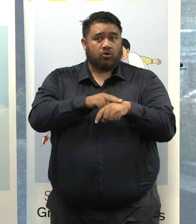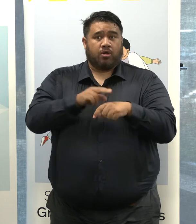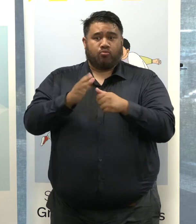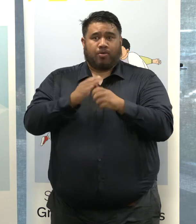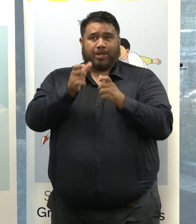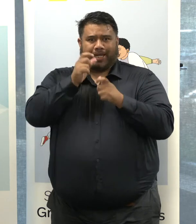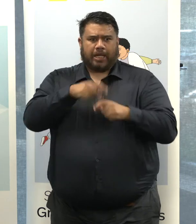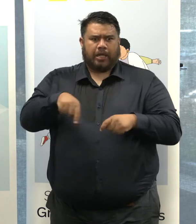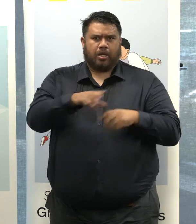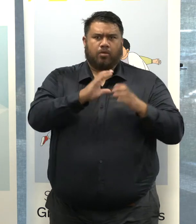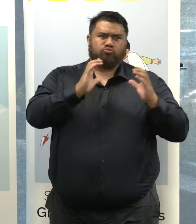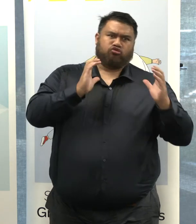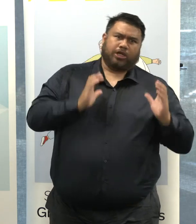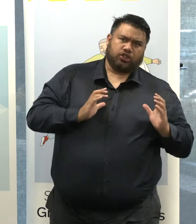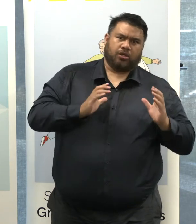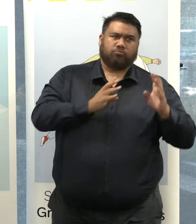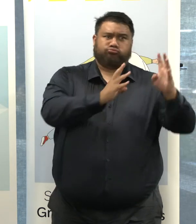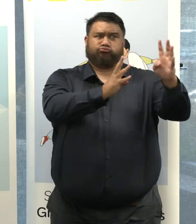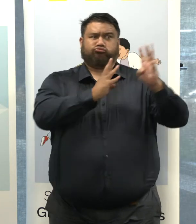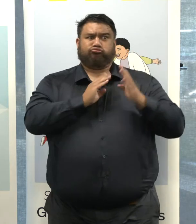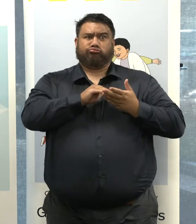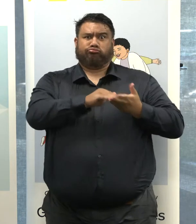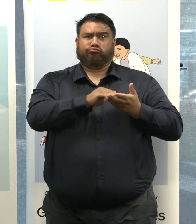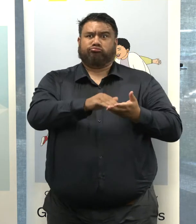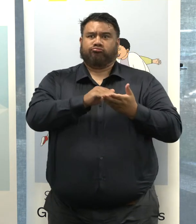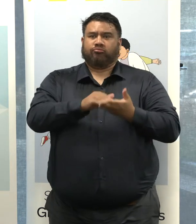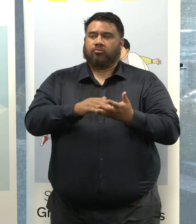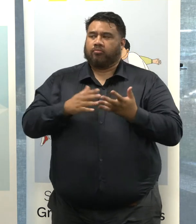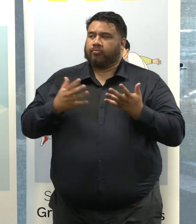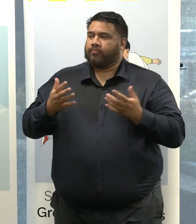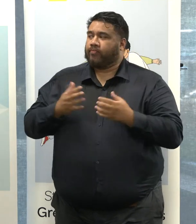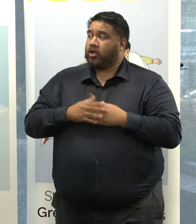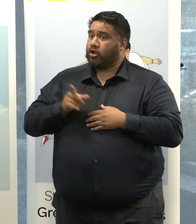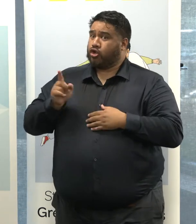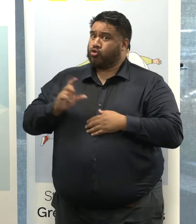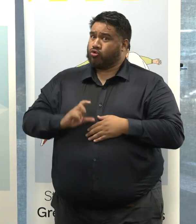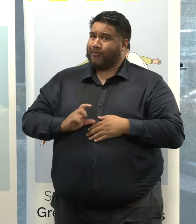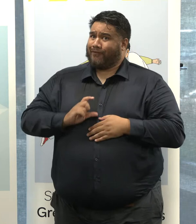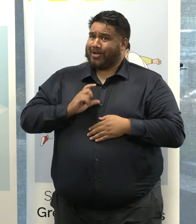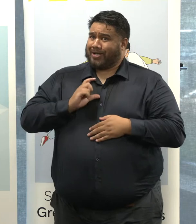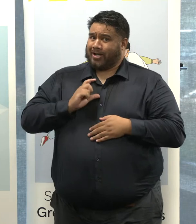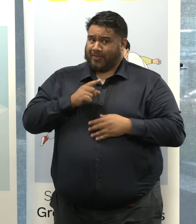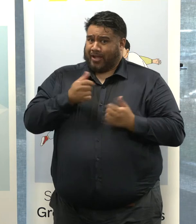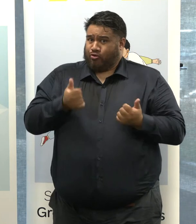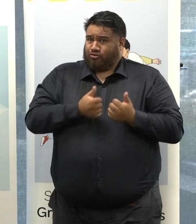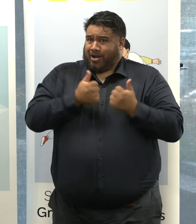Talk about the huge workload primary-care is under,